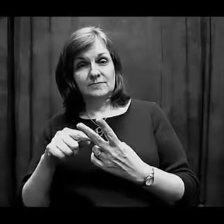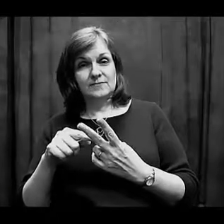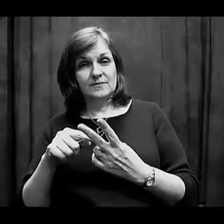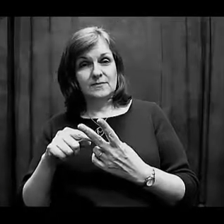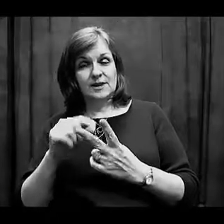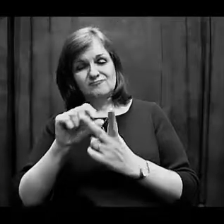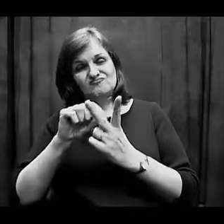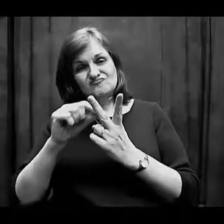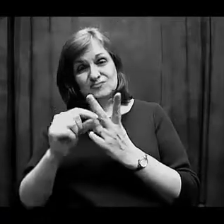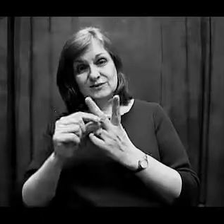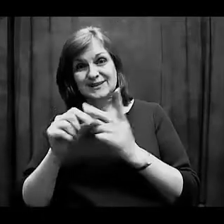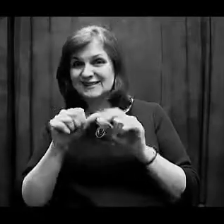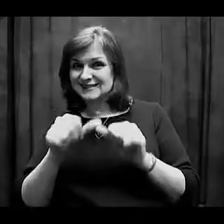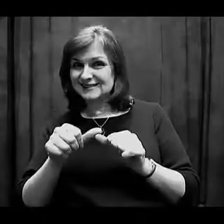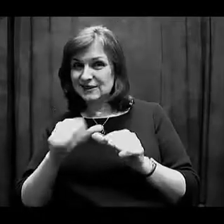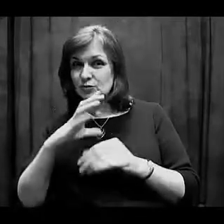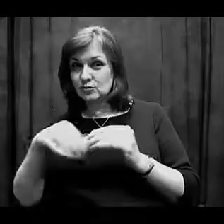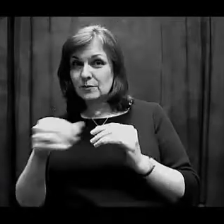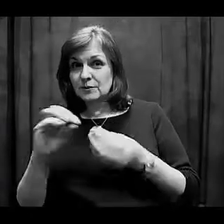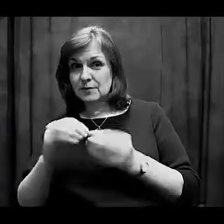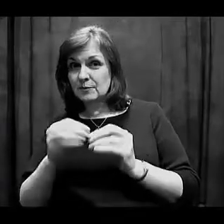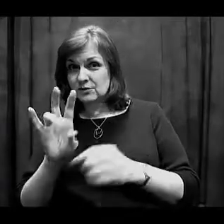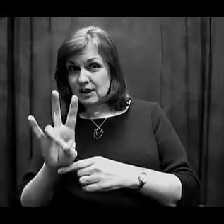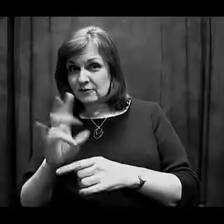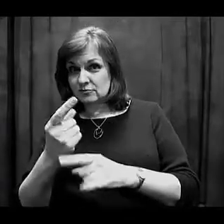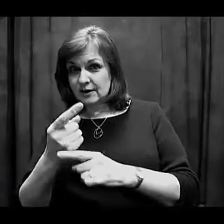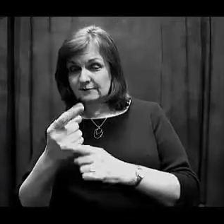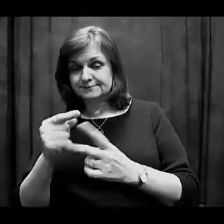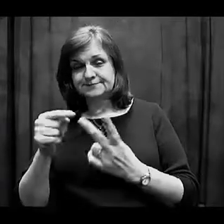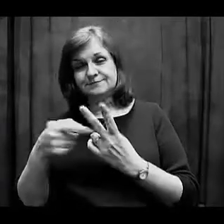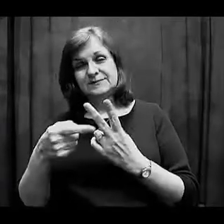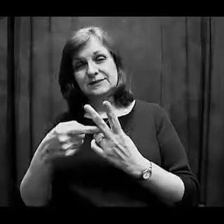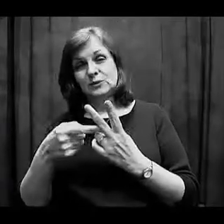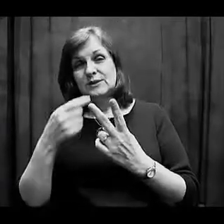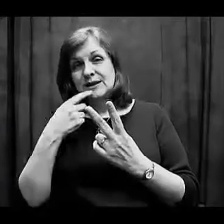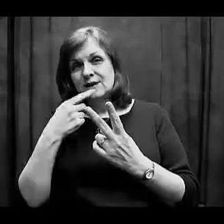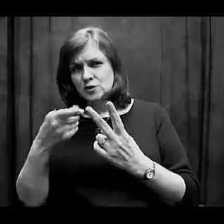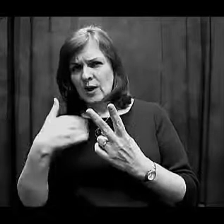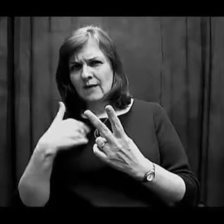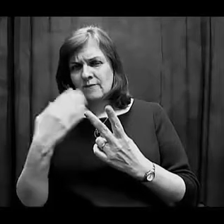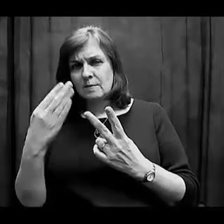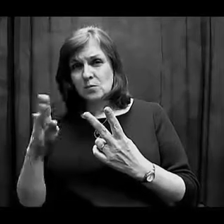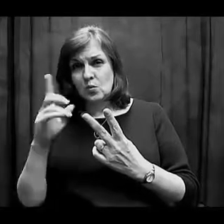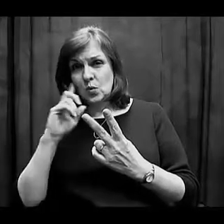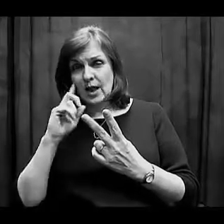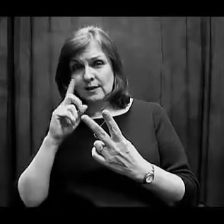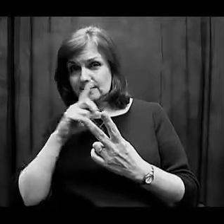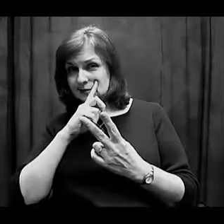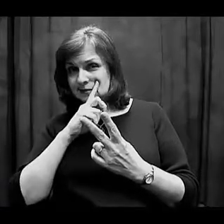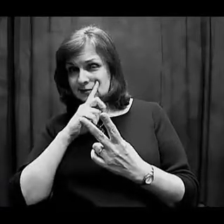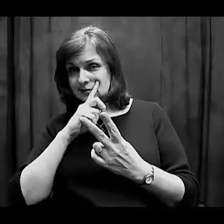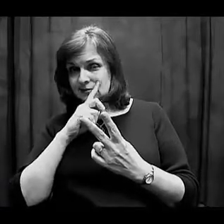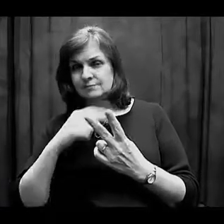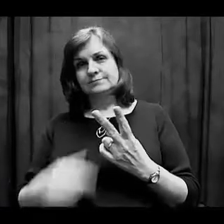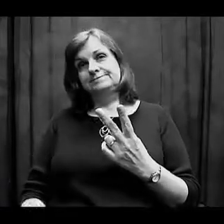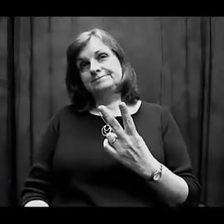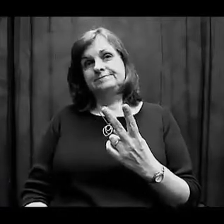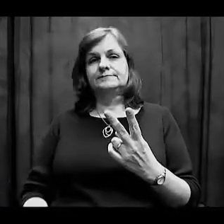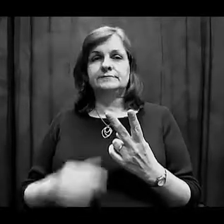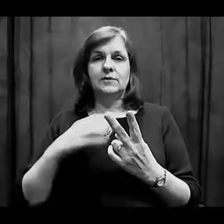on another -- still chromosome seven -- this one might say you're gonna have blue eyes